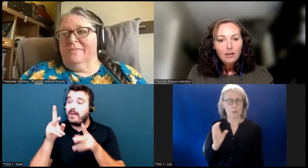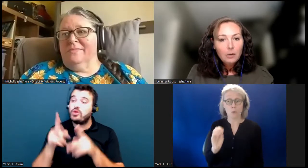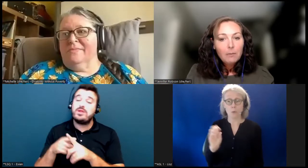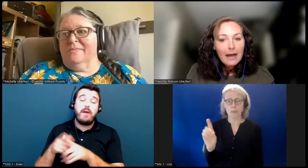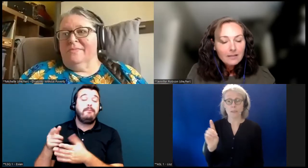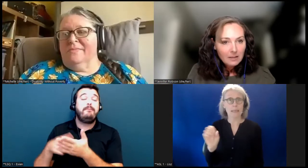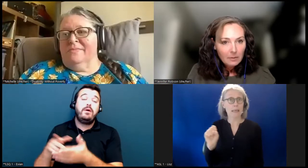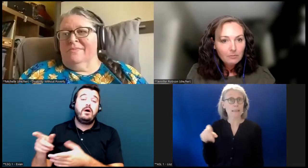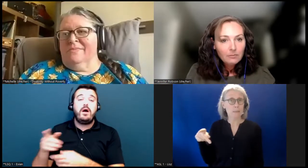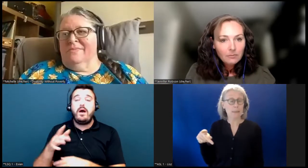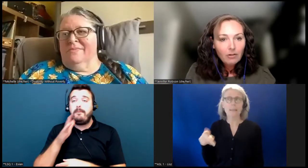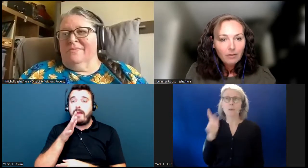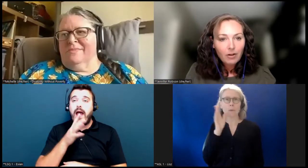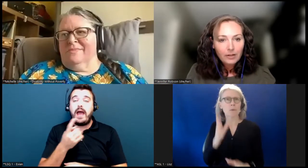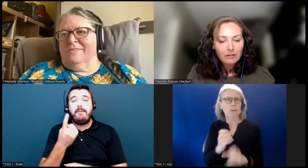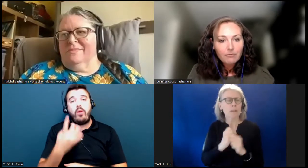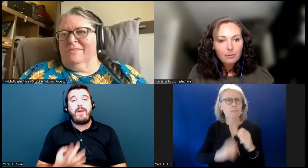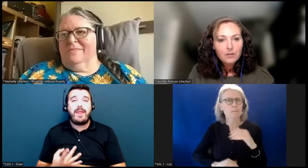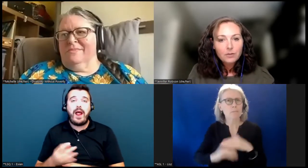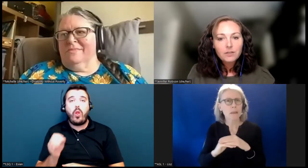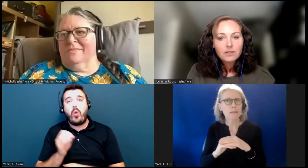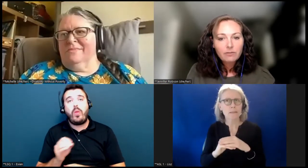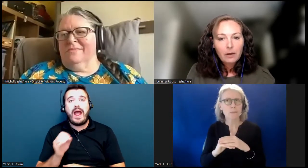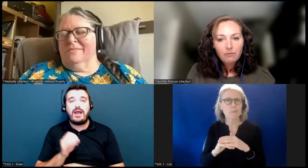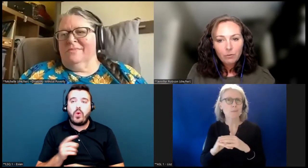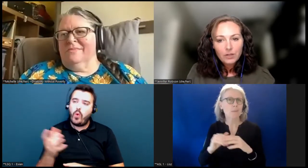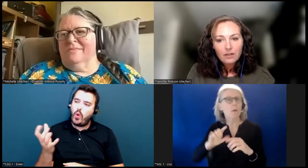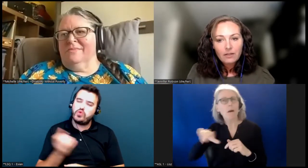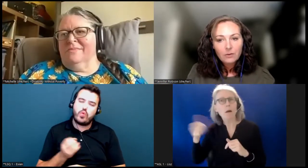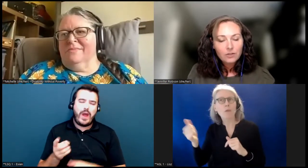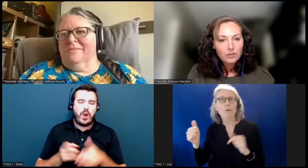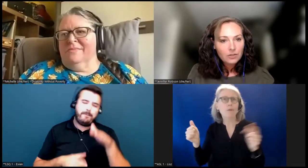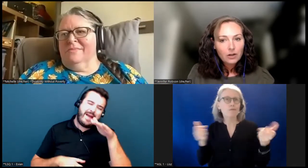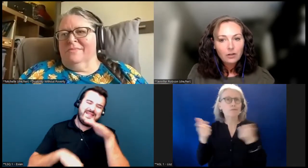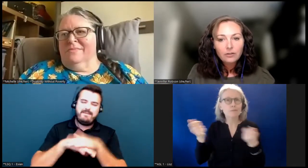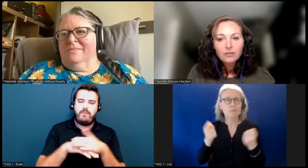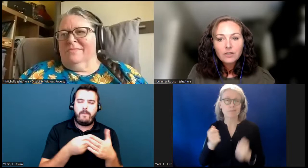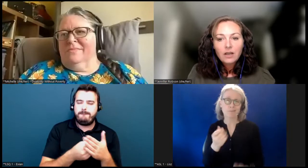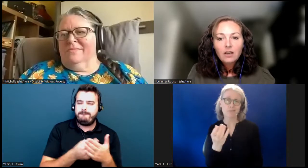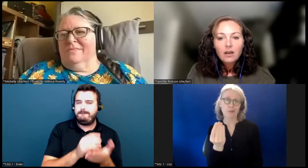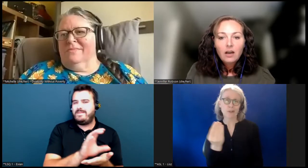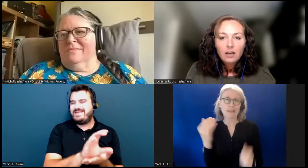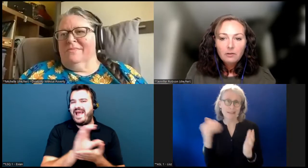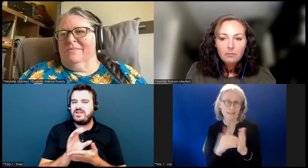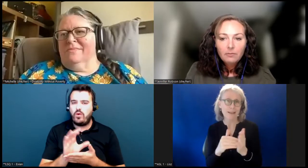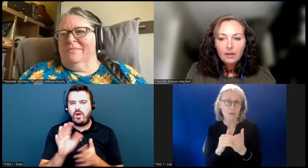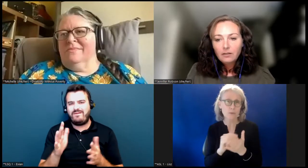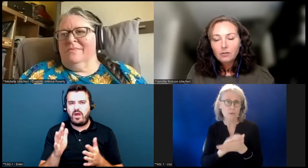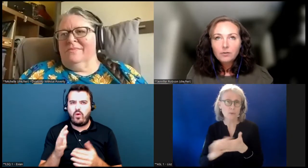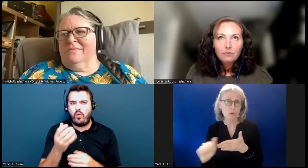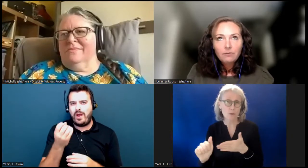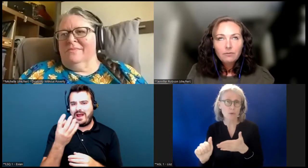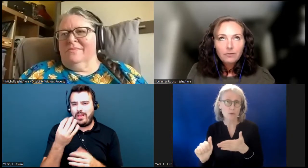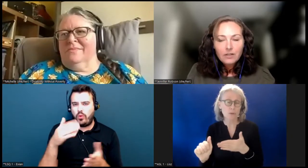ALL IN OF ABOUT $14,000 FROM ALL SOURCES, 15,000 AFTER A FEW OTHER CREDITS. IF YOU ARE